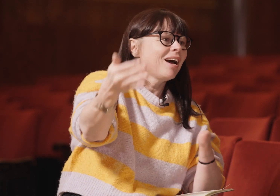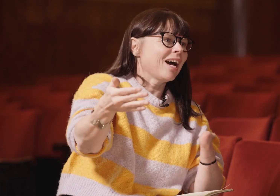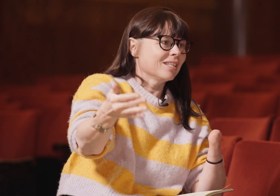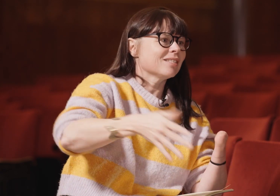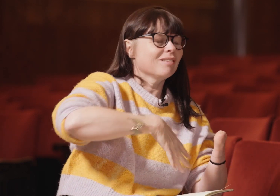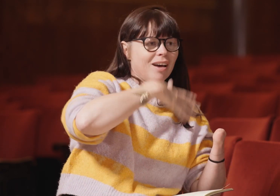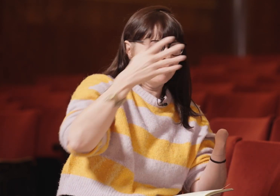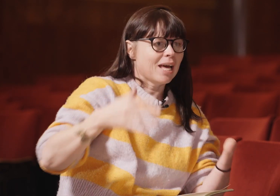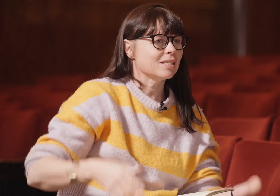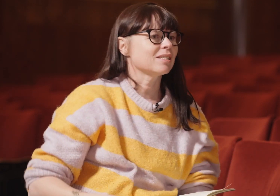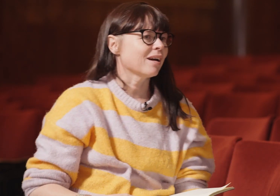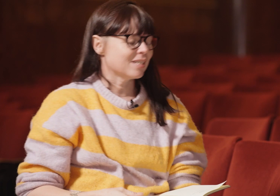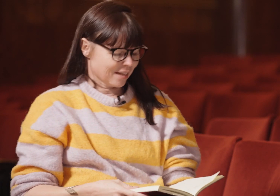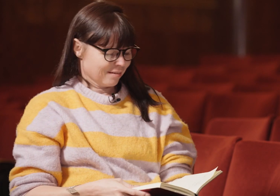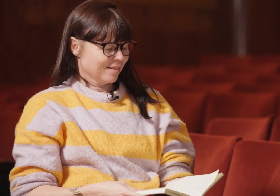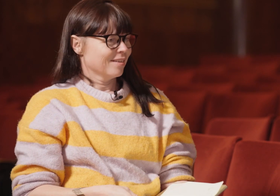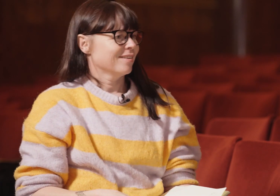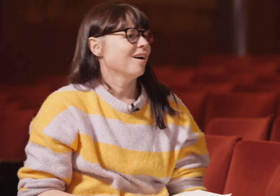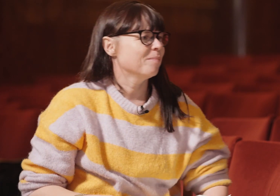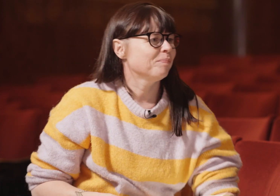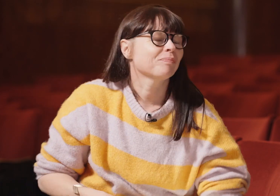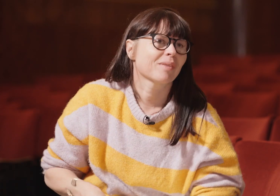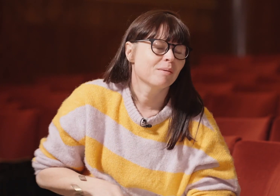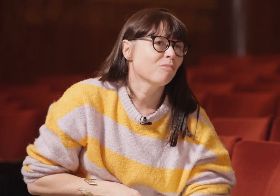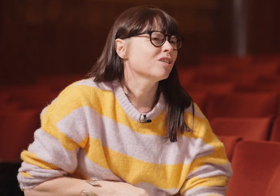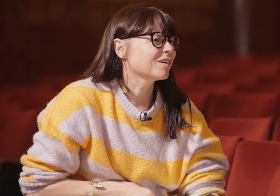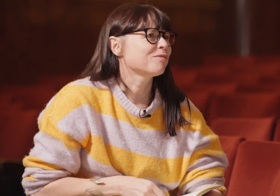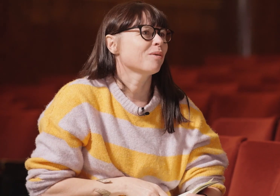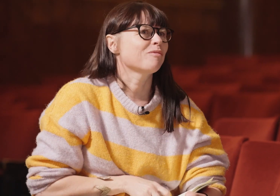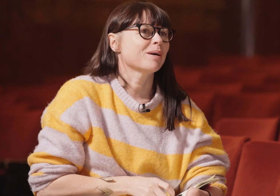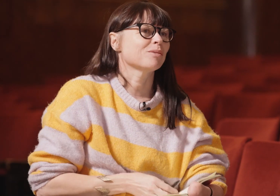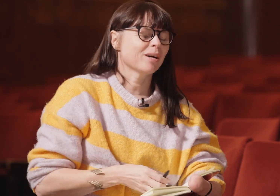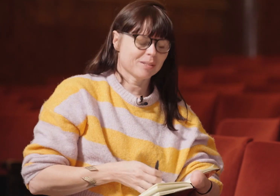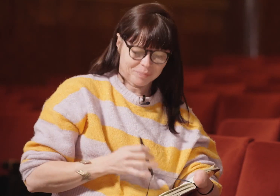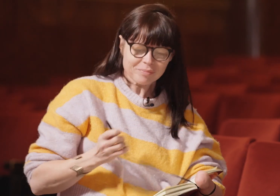and less exciting product or one of a better word.